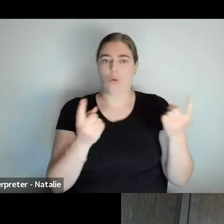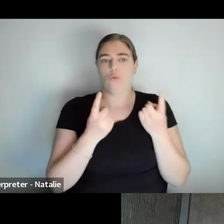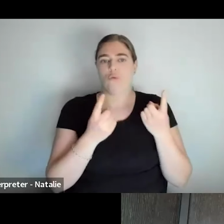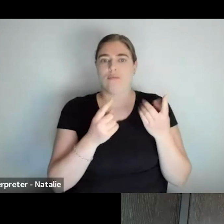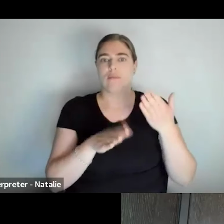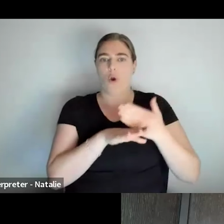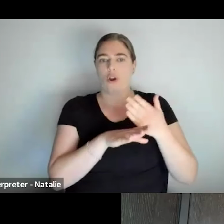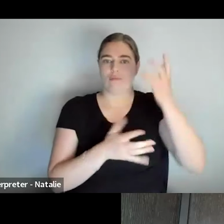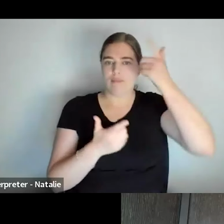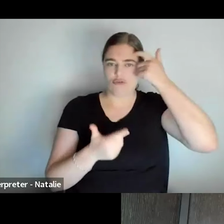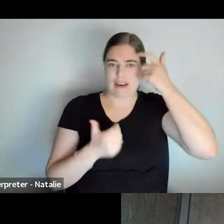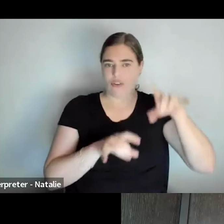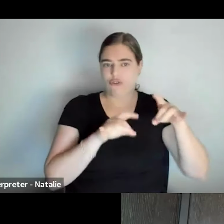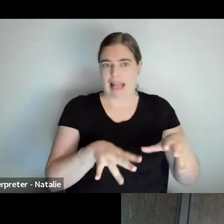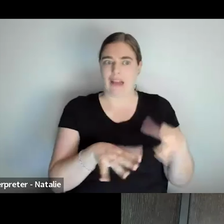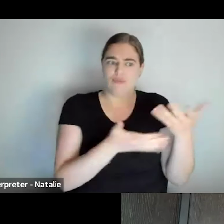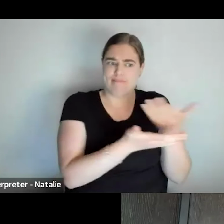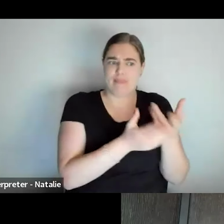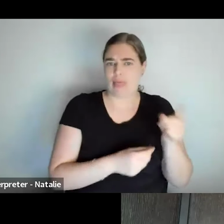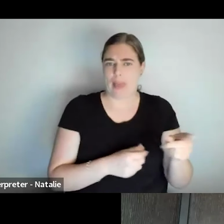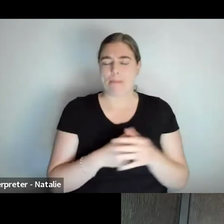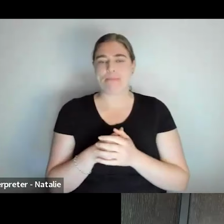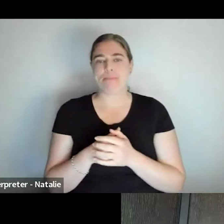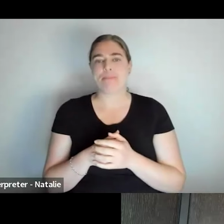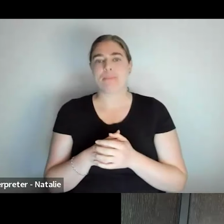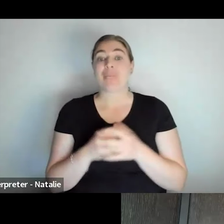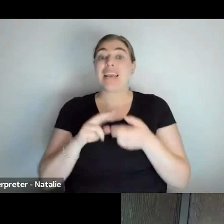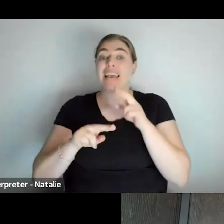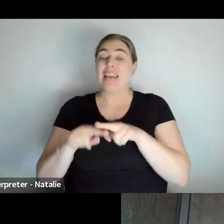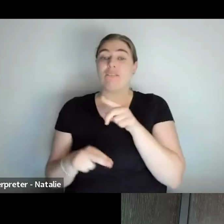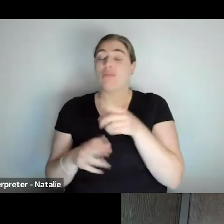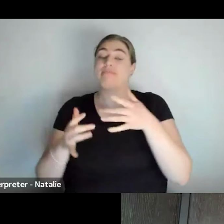For organisations not receiving multi-year investments, we understand that taking